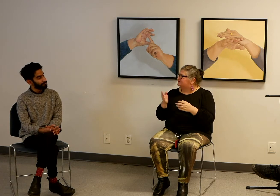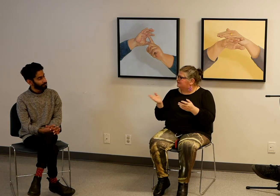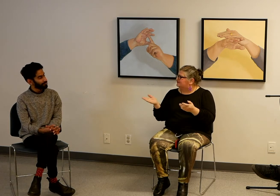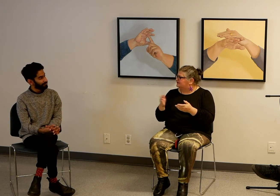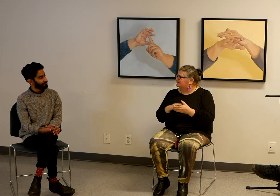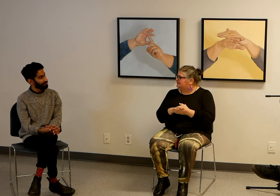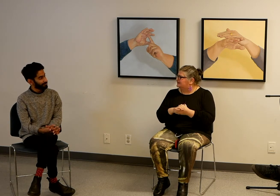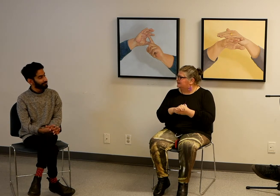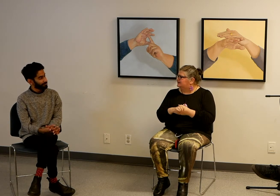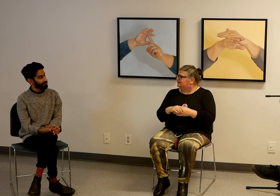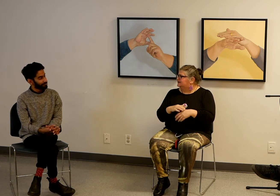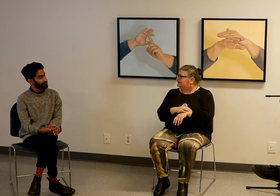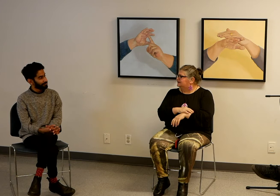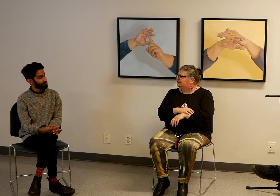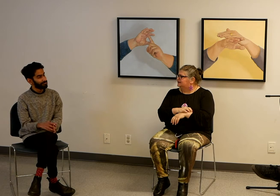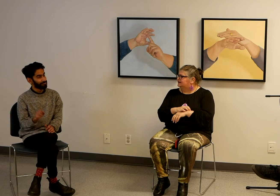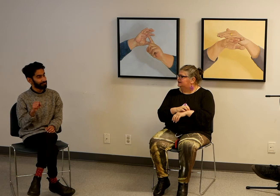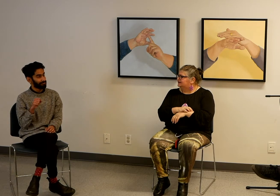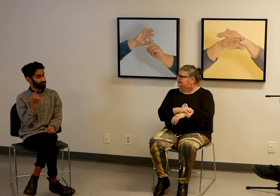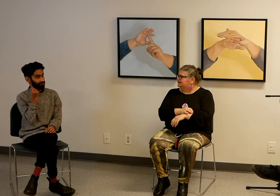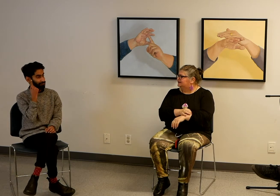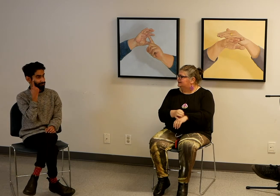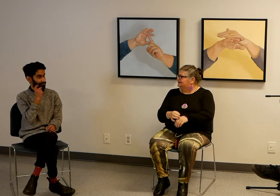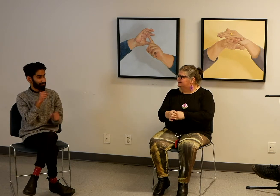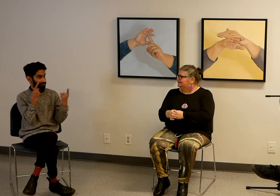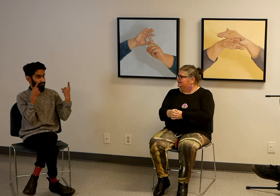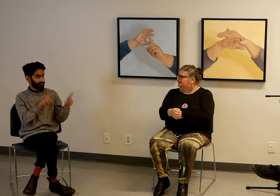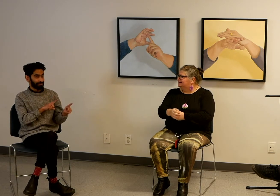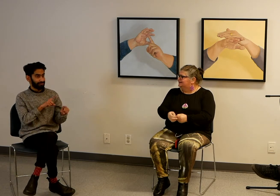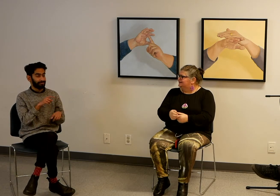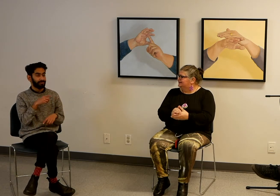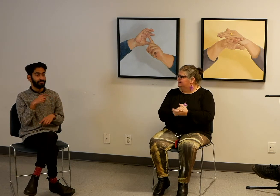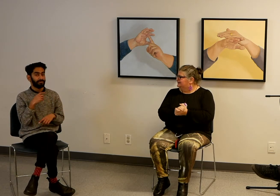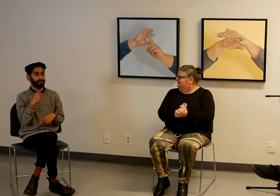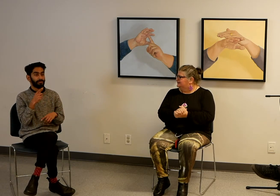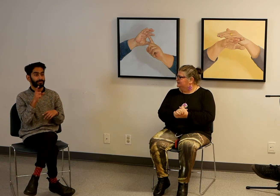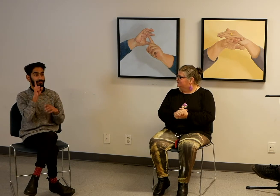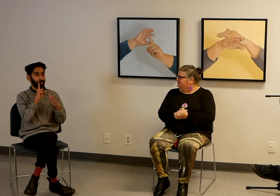Sometimes there's a little breakdown within the community there. Yeah, for sure, I completely agree.